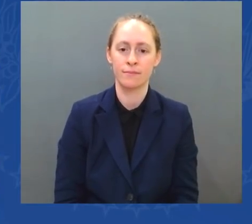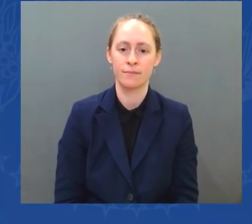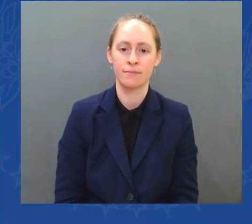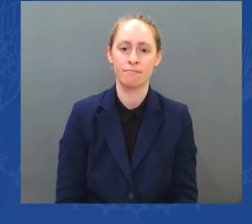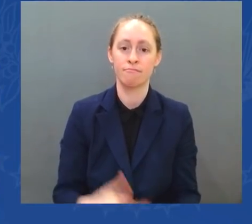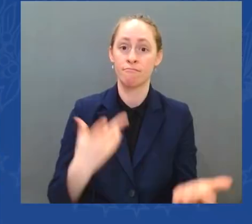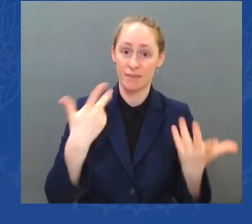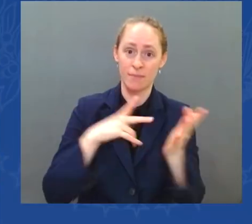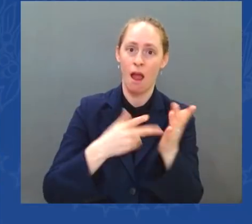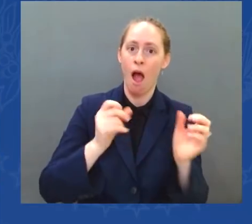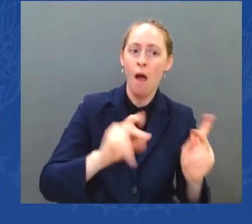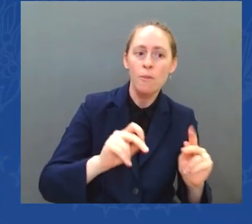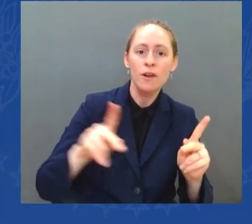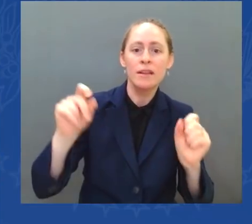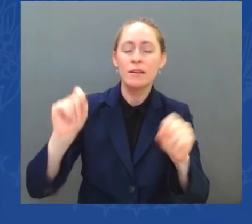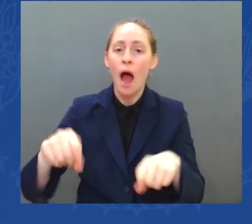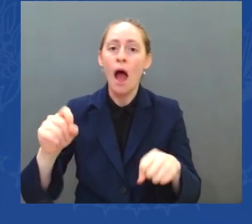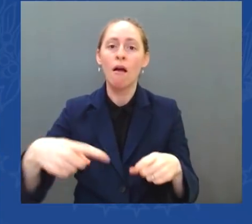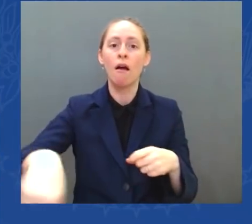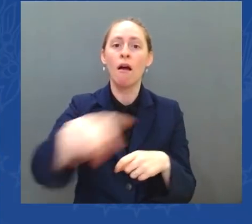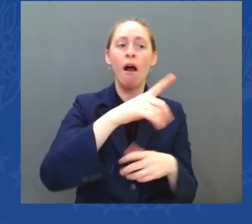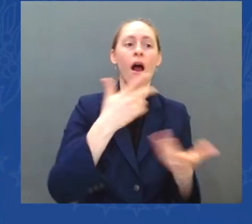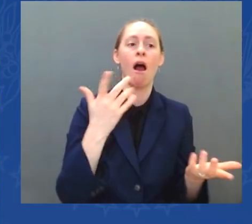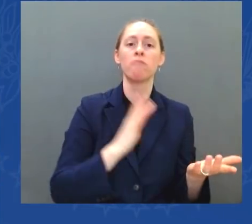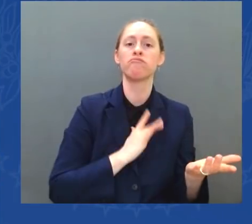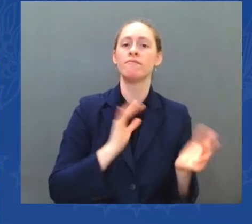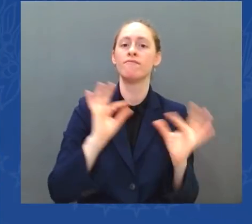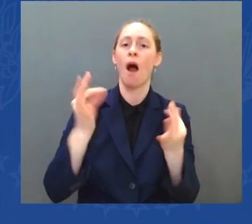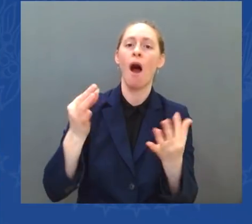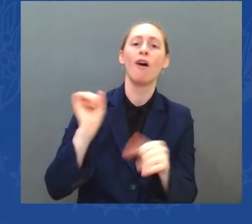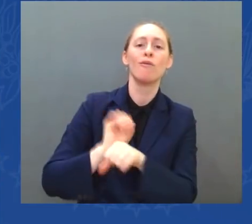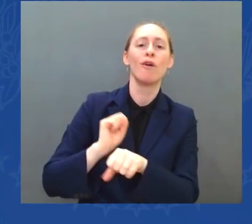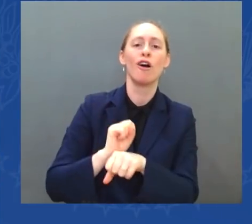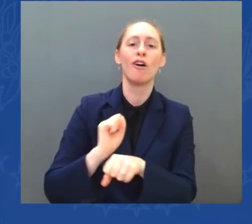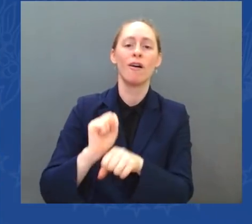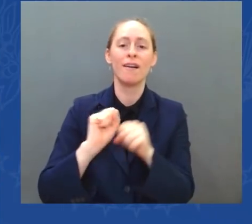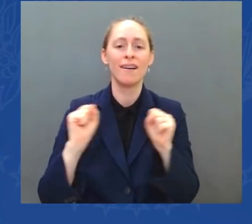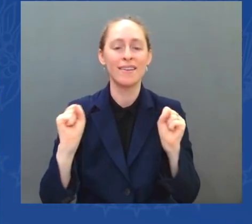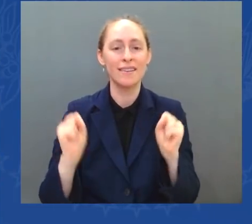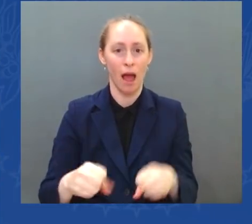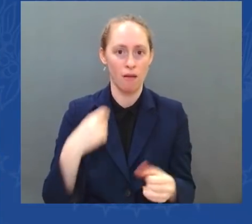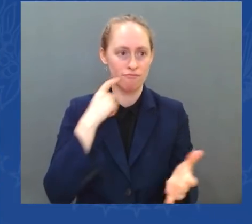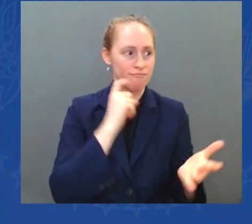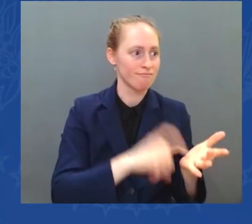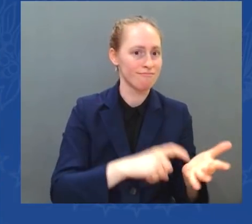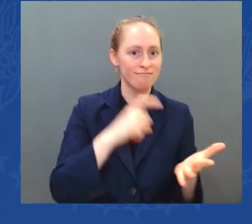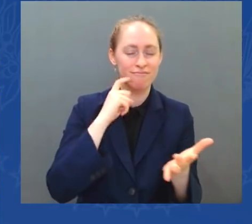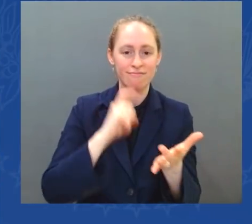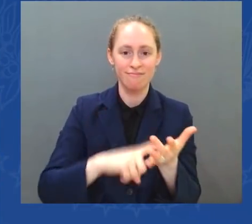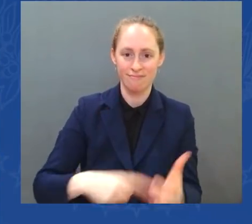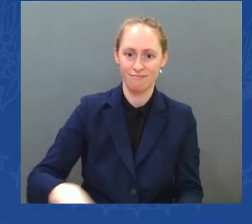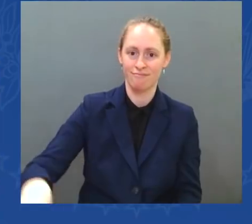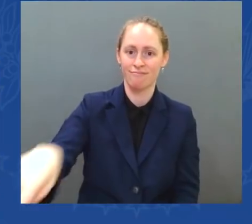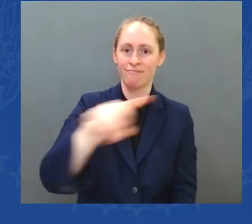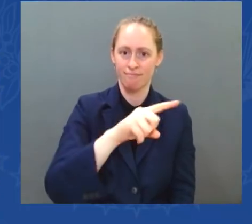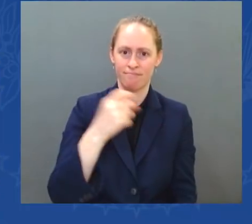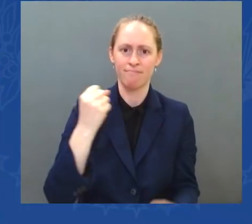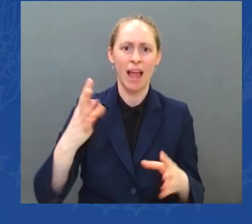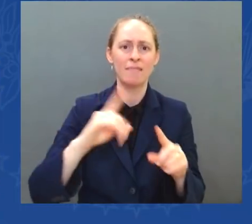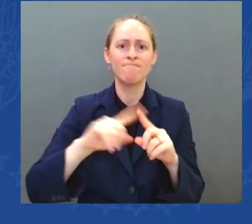American manufacturing is coming back. Once again, we're seeing the pride that comes from stamping a product made in America.